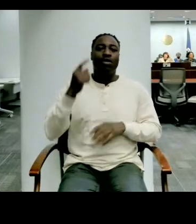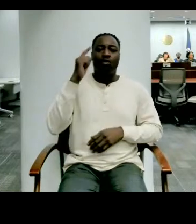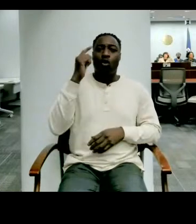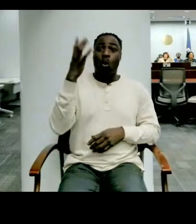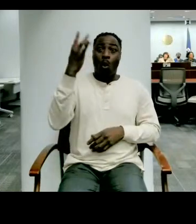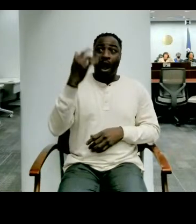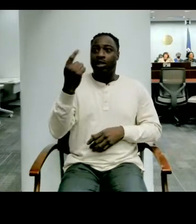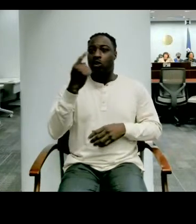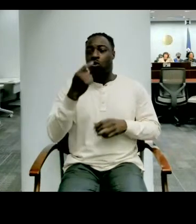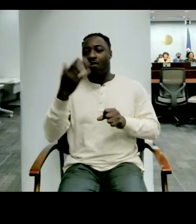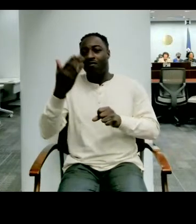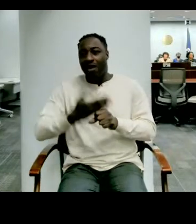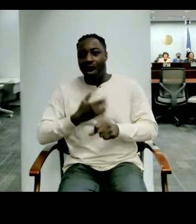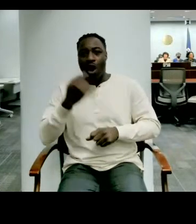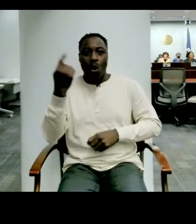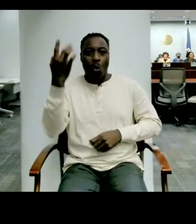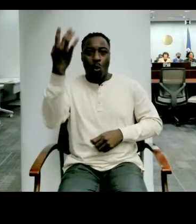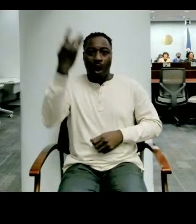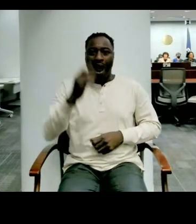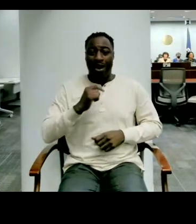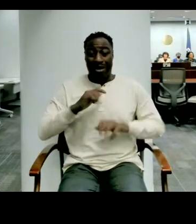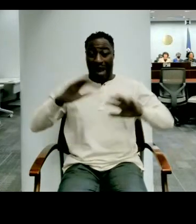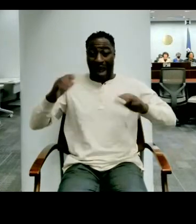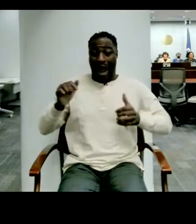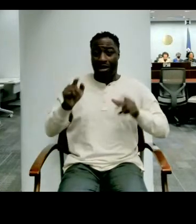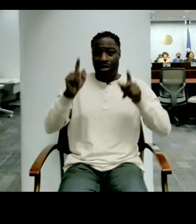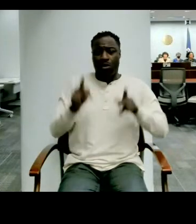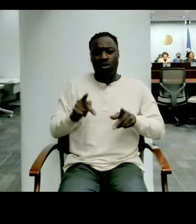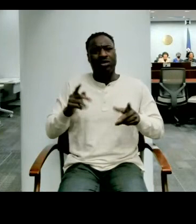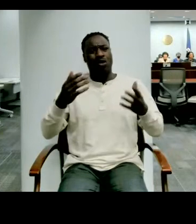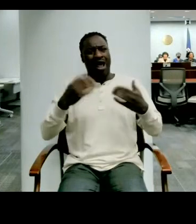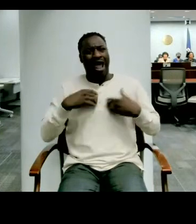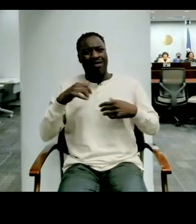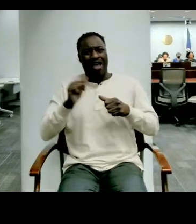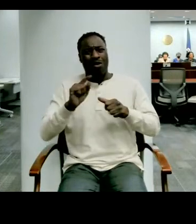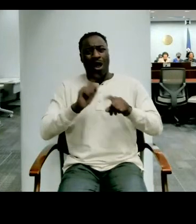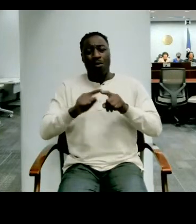fired or why they were not hired, that exists everywhere. I'm talking about the transparency